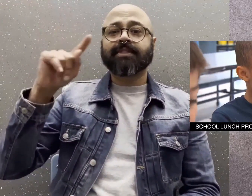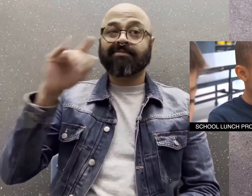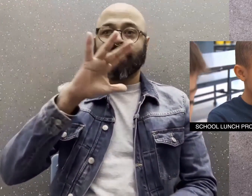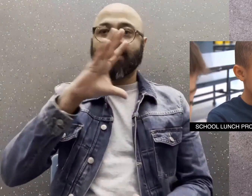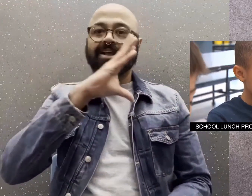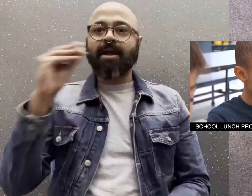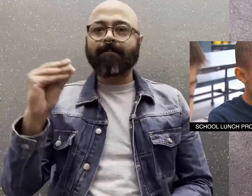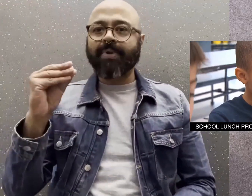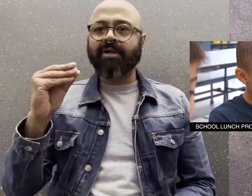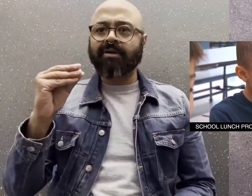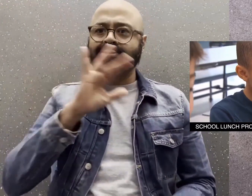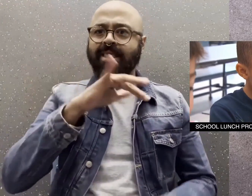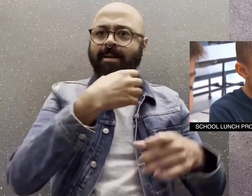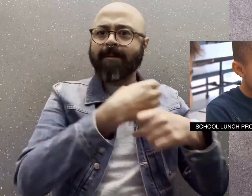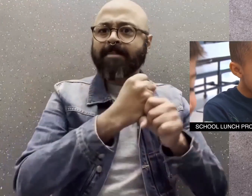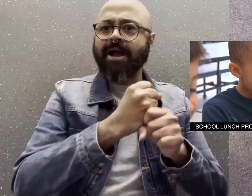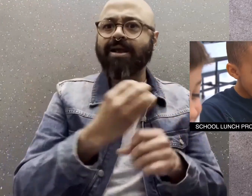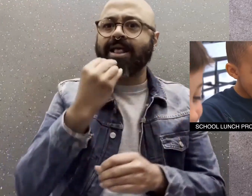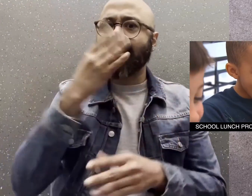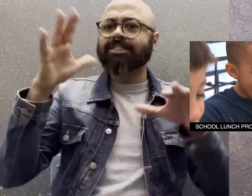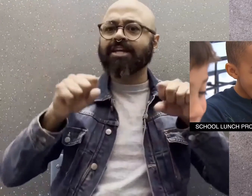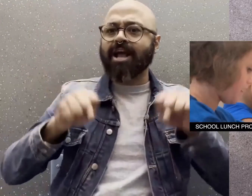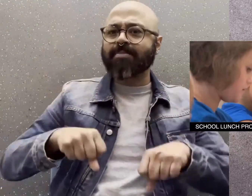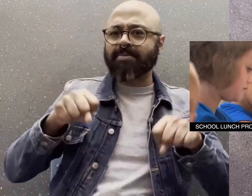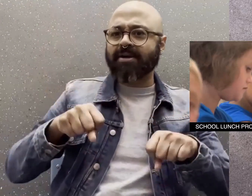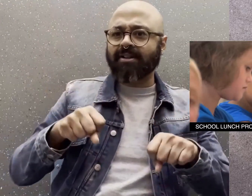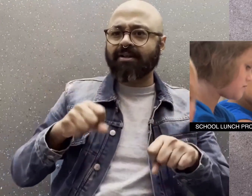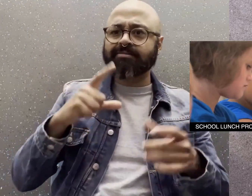Kraft Heinz the company that makes Lunchables